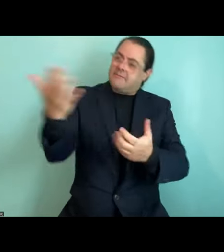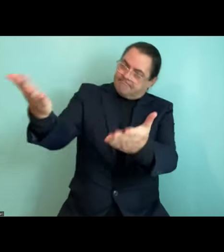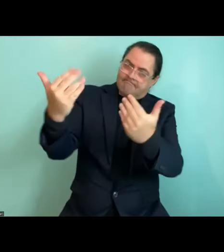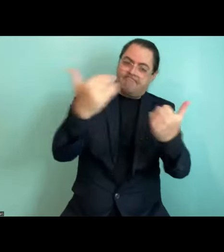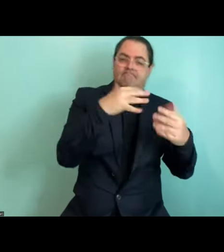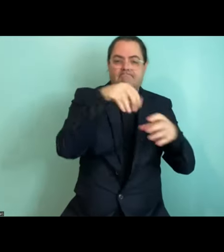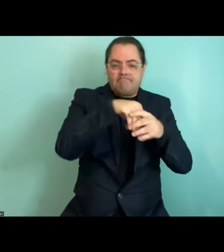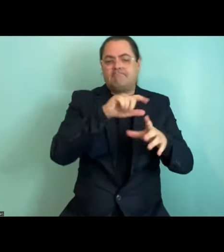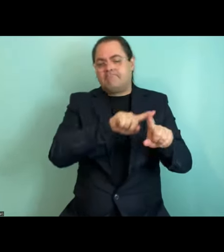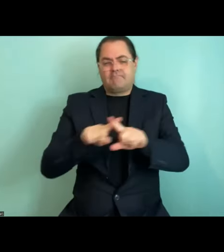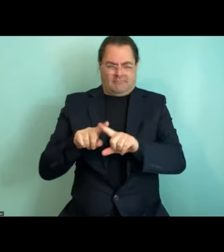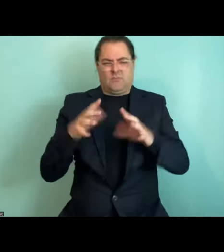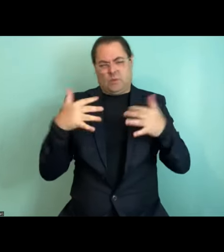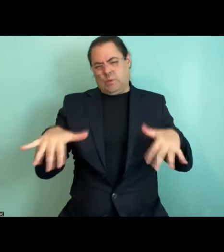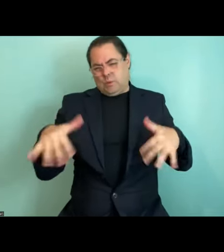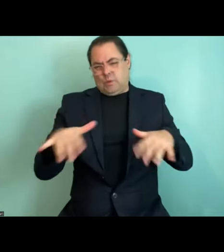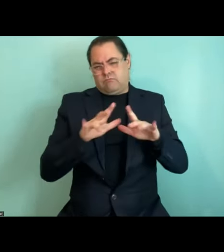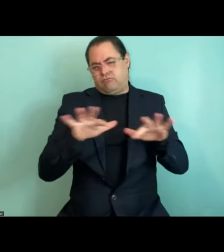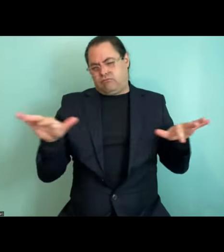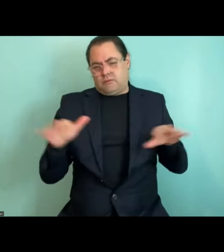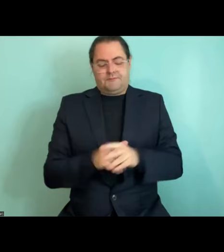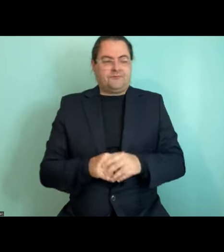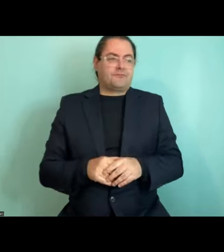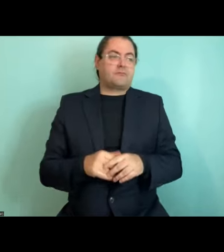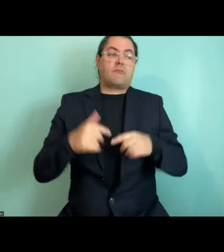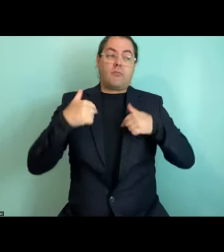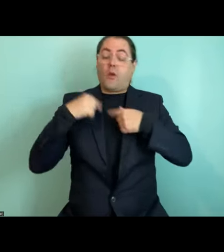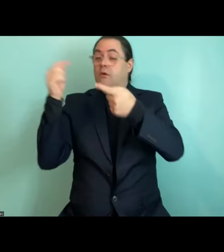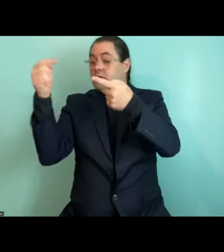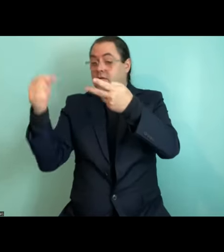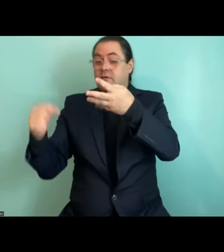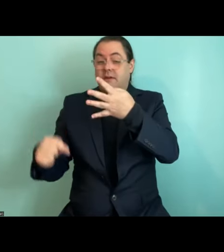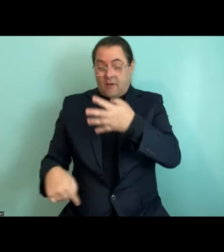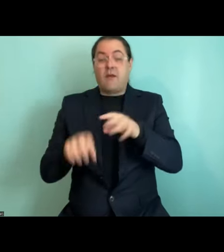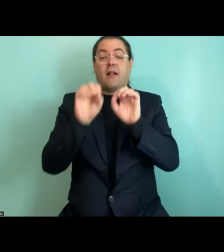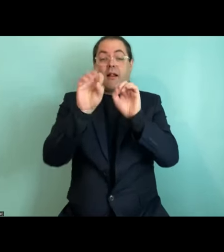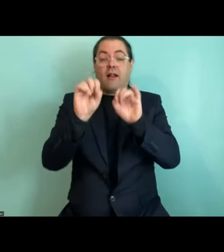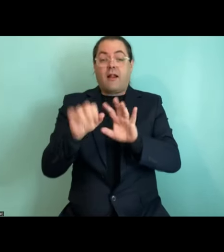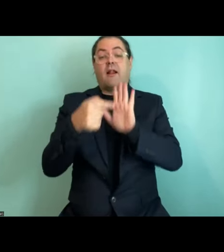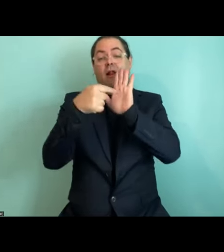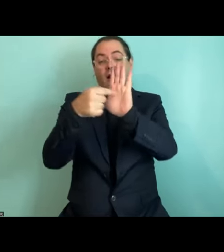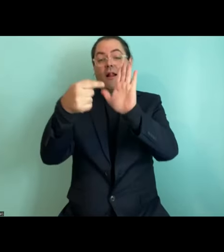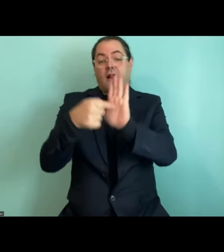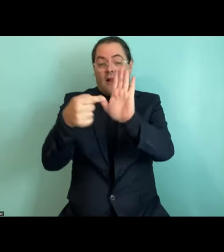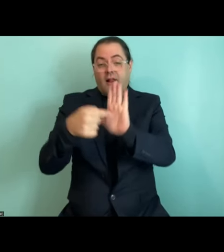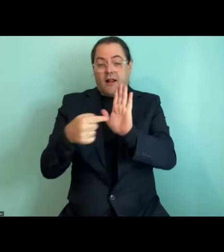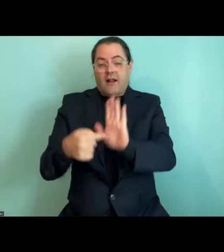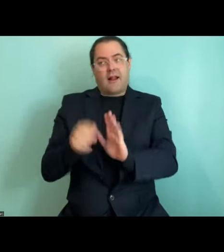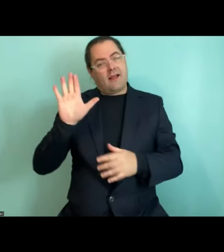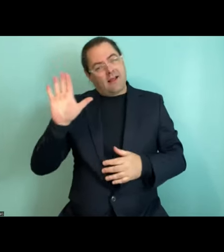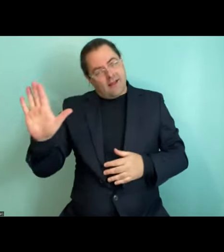Madam was Marie knuckle yo. 09:59:30 This one stop the patent on the capture.